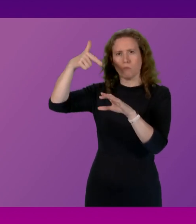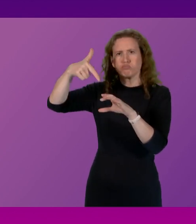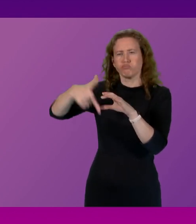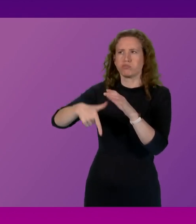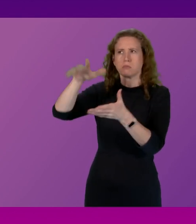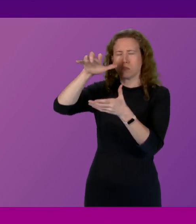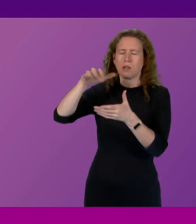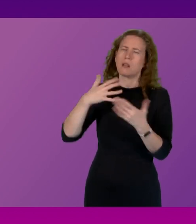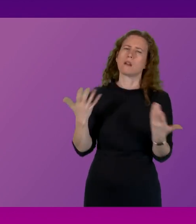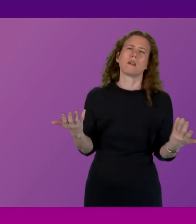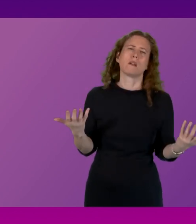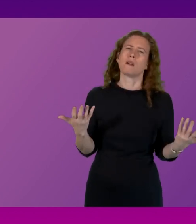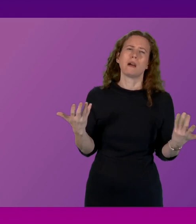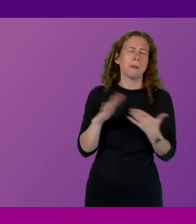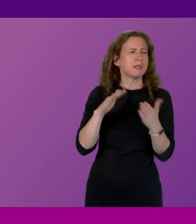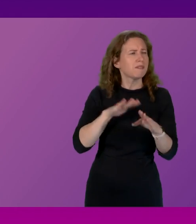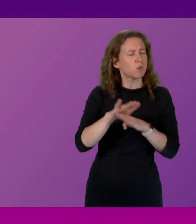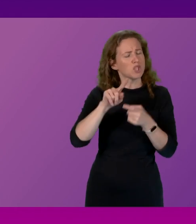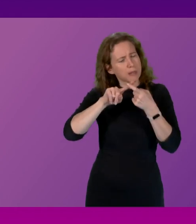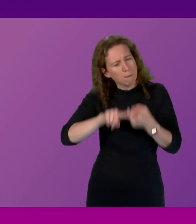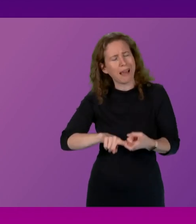on fossil fuels while the planet around us burns.